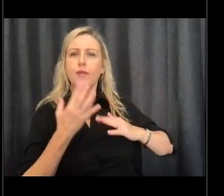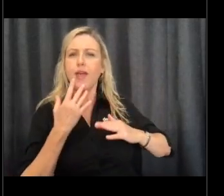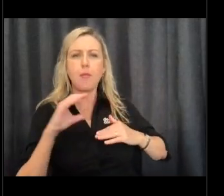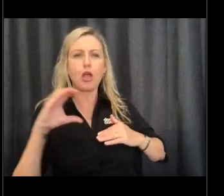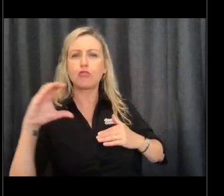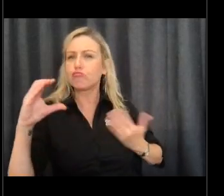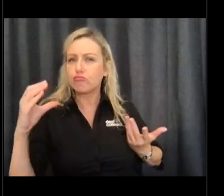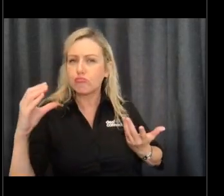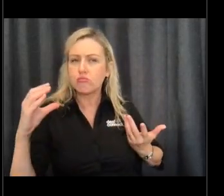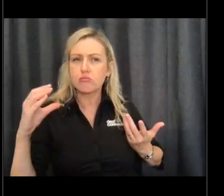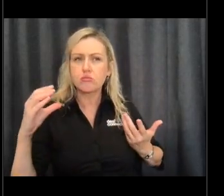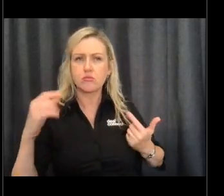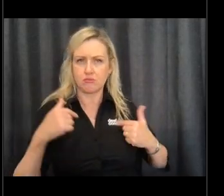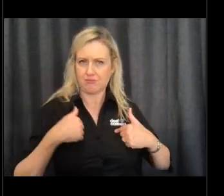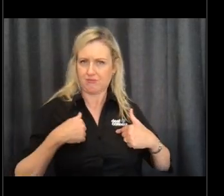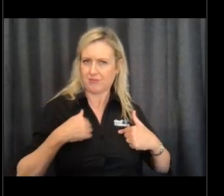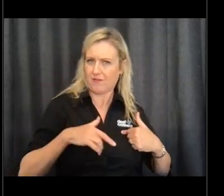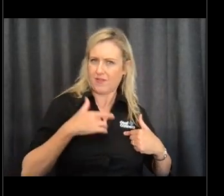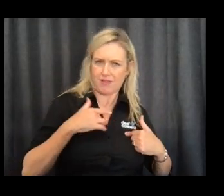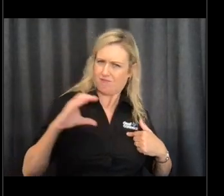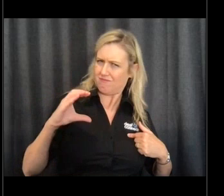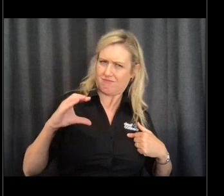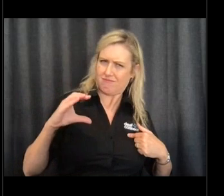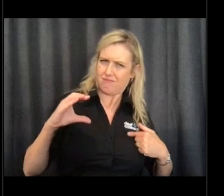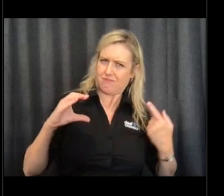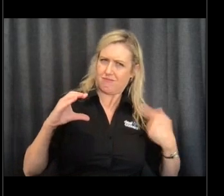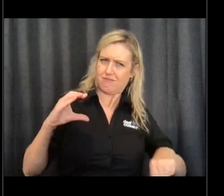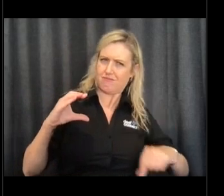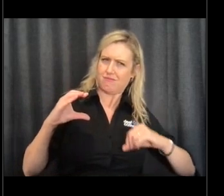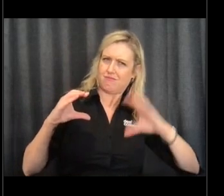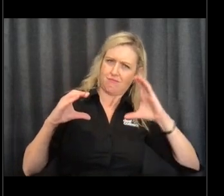you can pick your own price. Yeah.